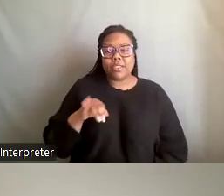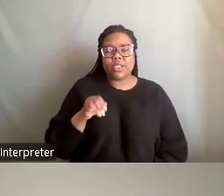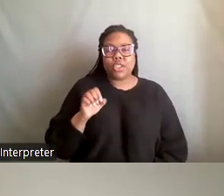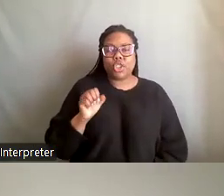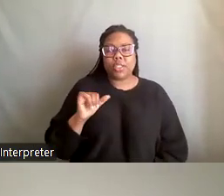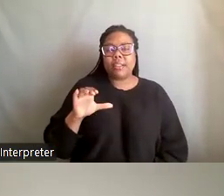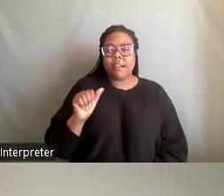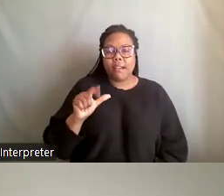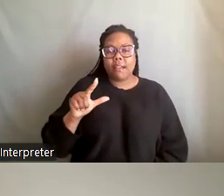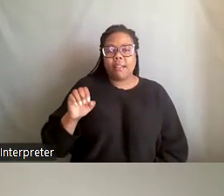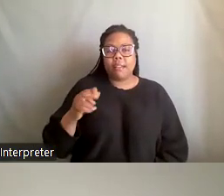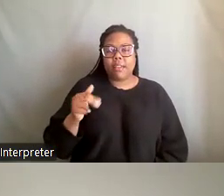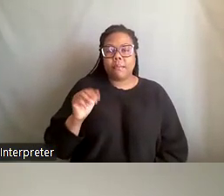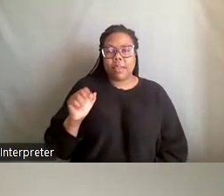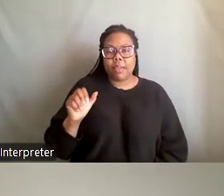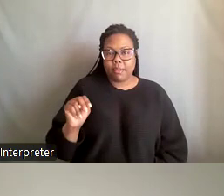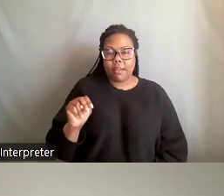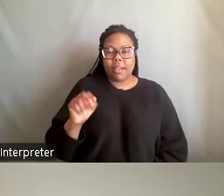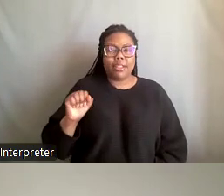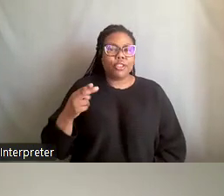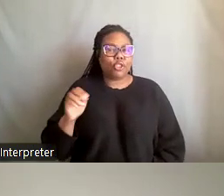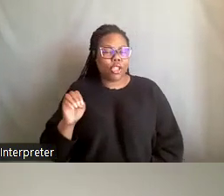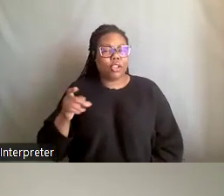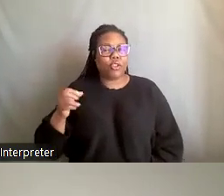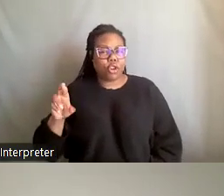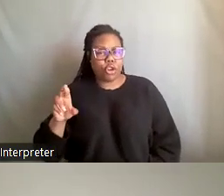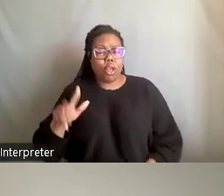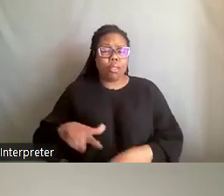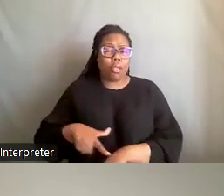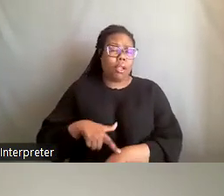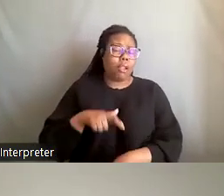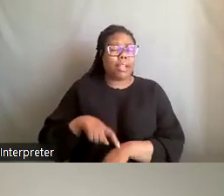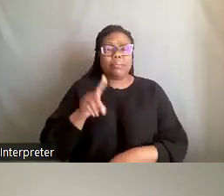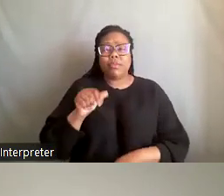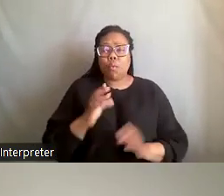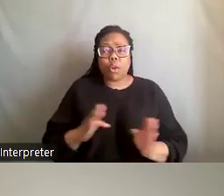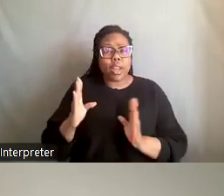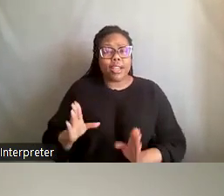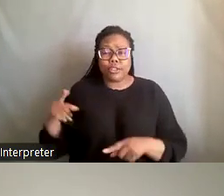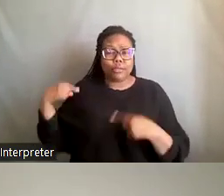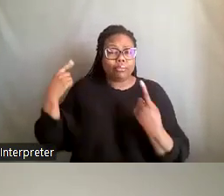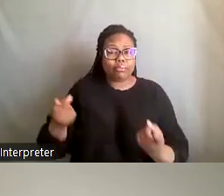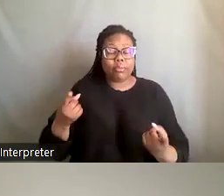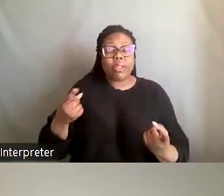I'm Jessica Lehman. I use she and her